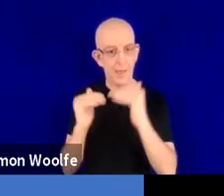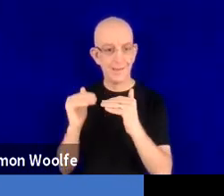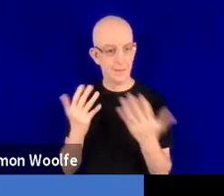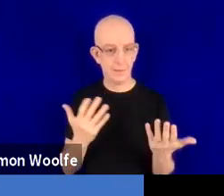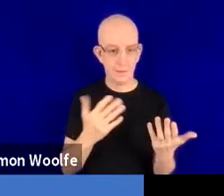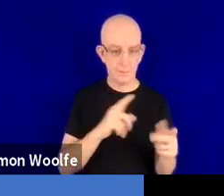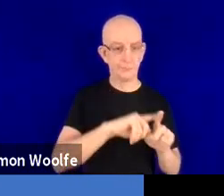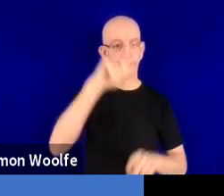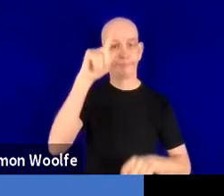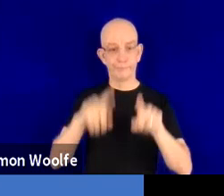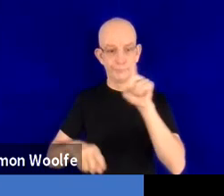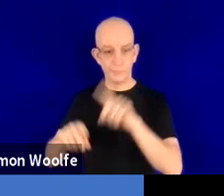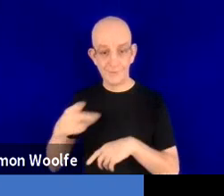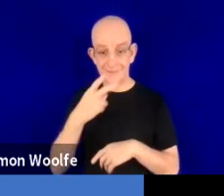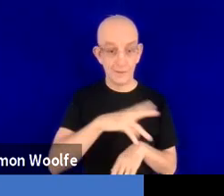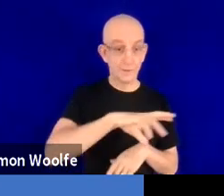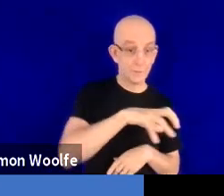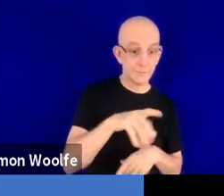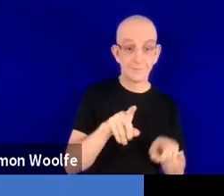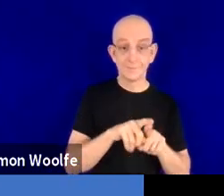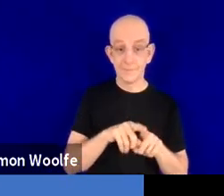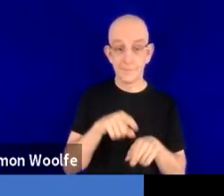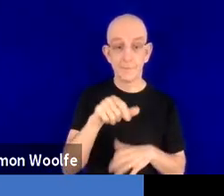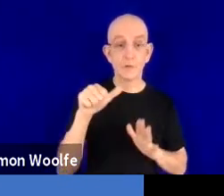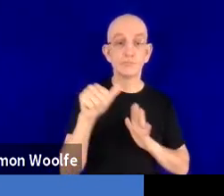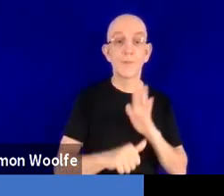But these, in fact were some of the countries that had very low coverage